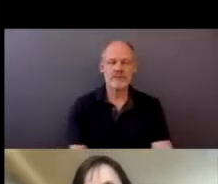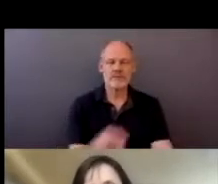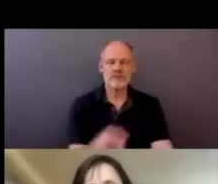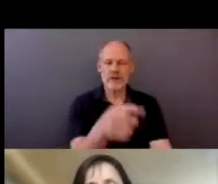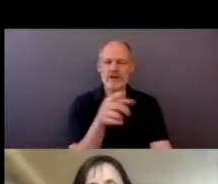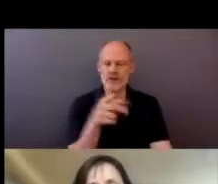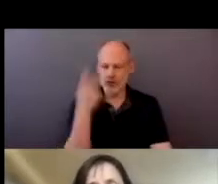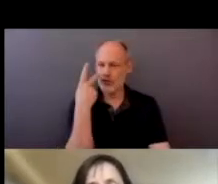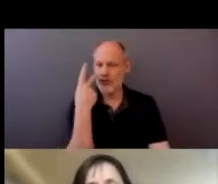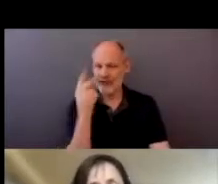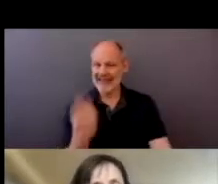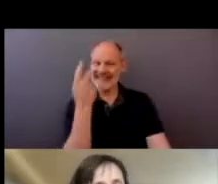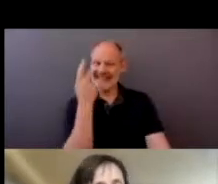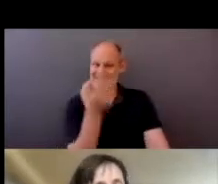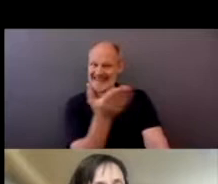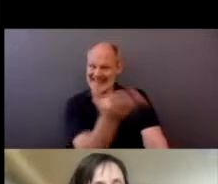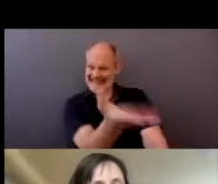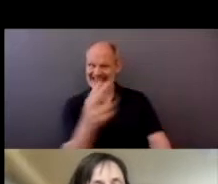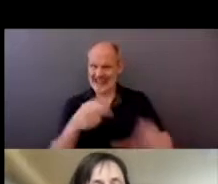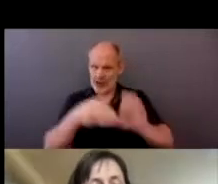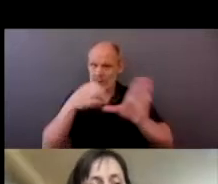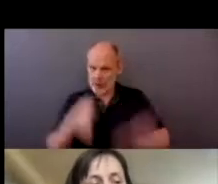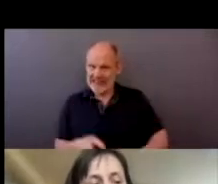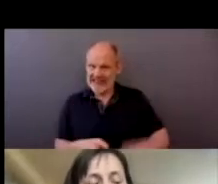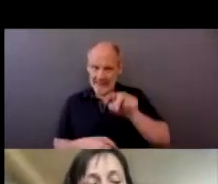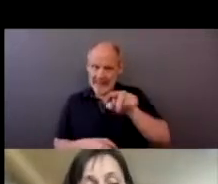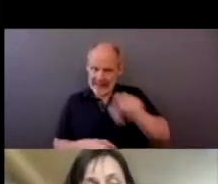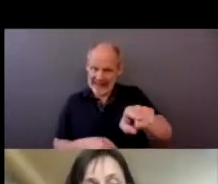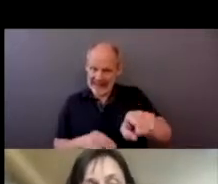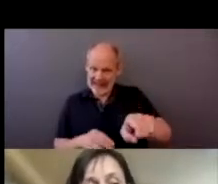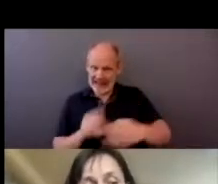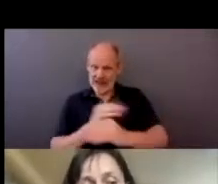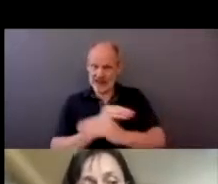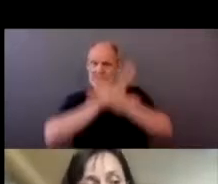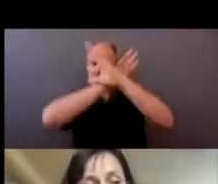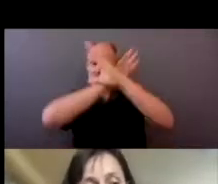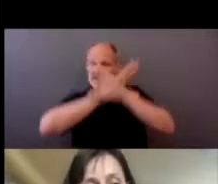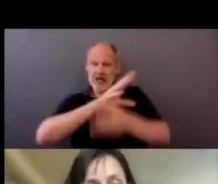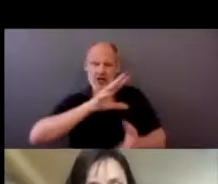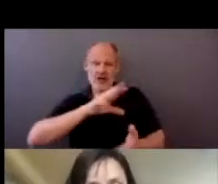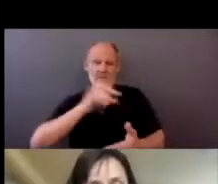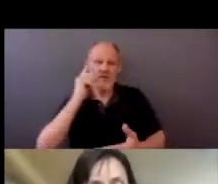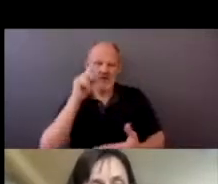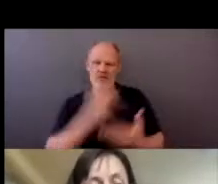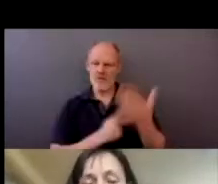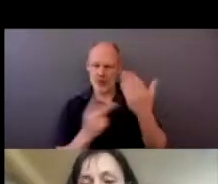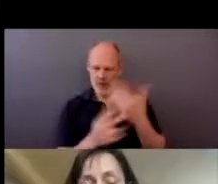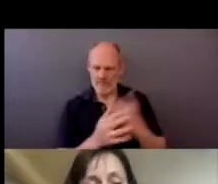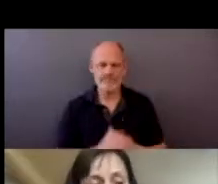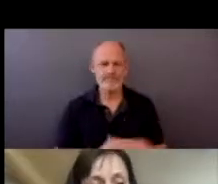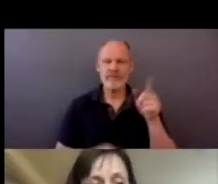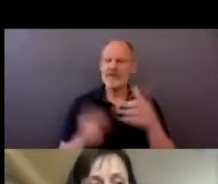who are Zooming in for artful discoveries. We host the program twice a month just as we did